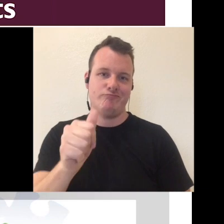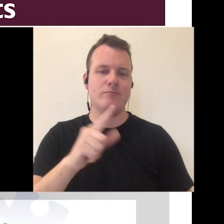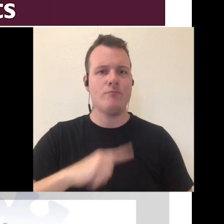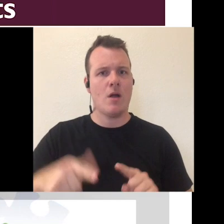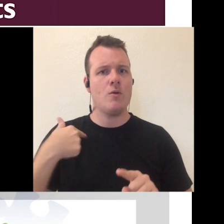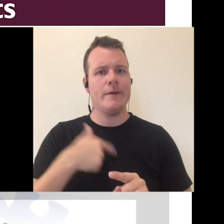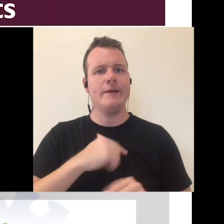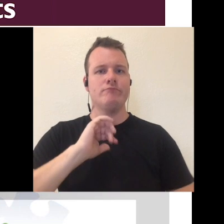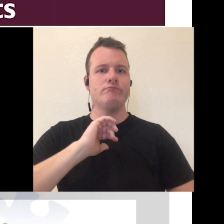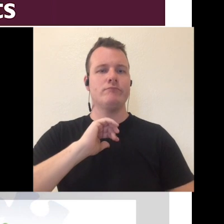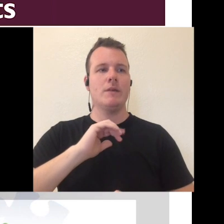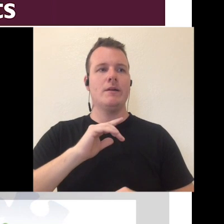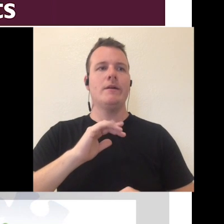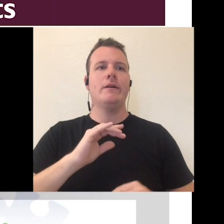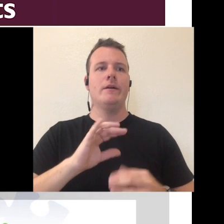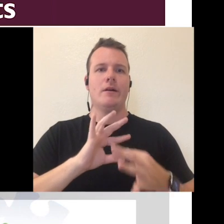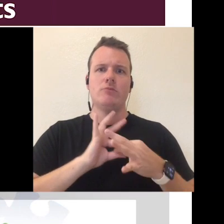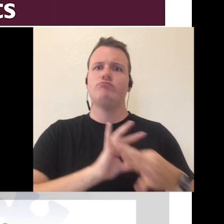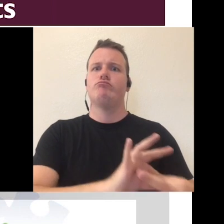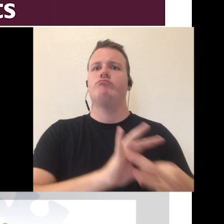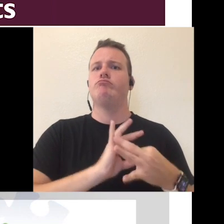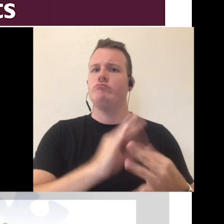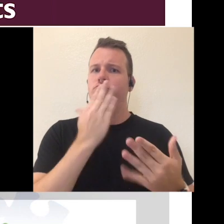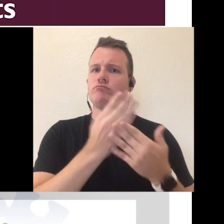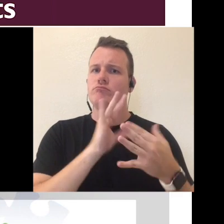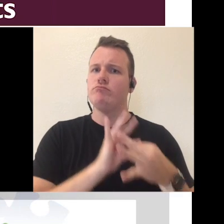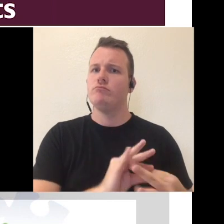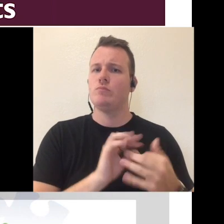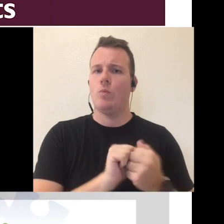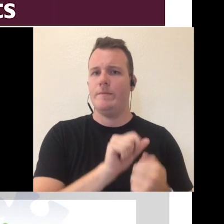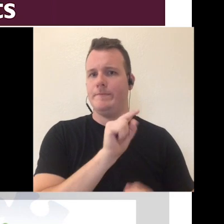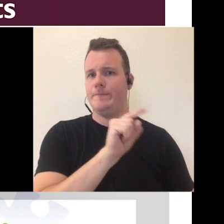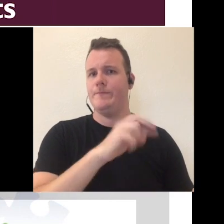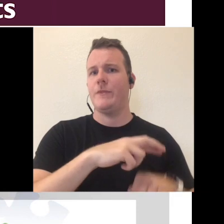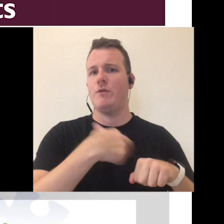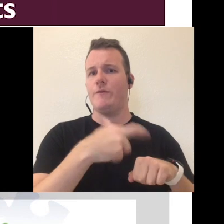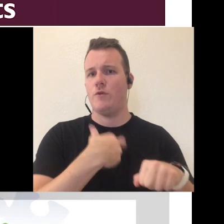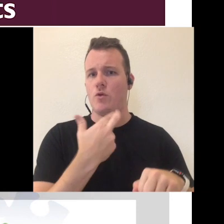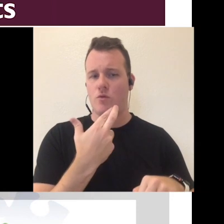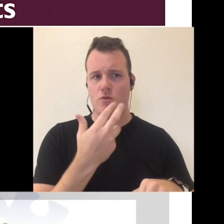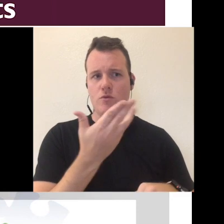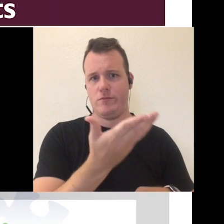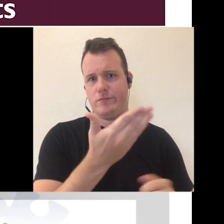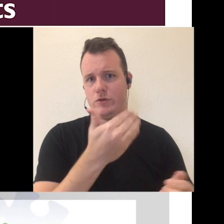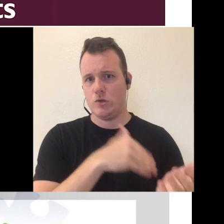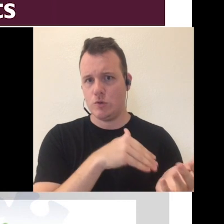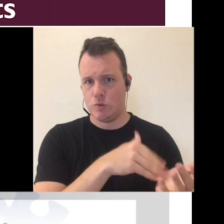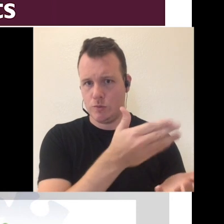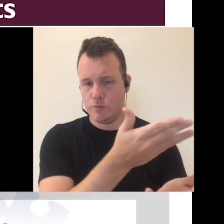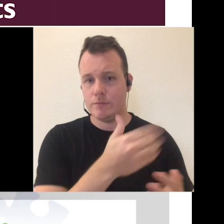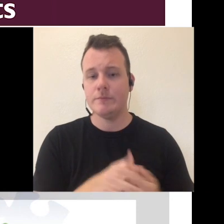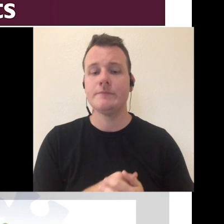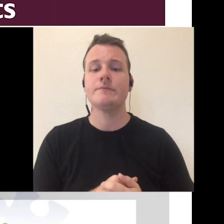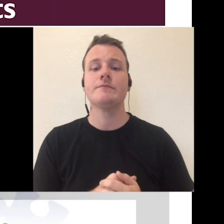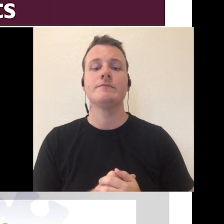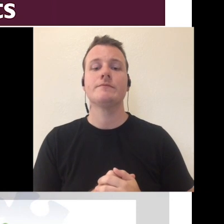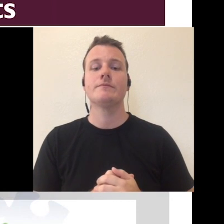got a lot of good rapport with the with the the referral sources for working